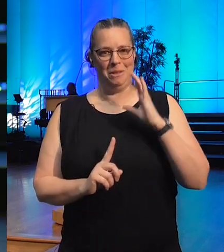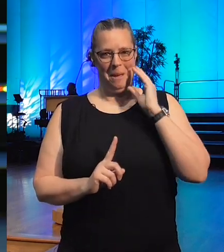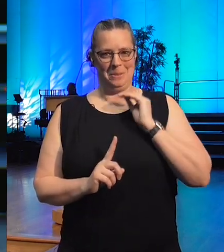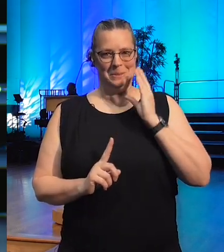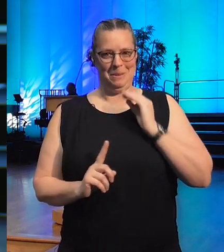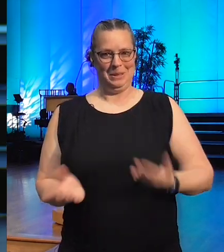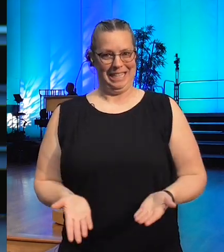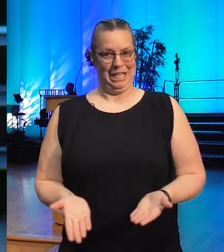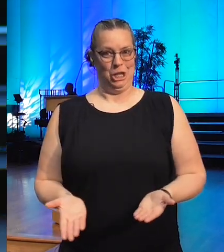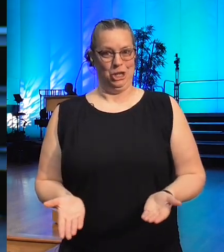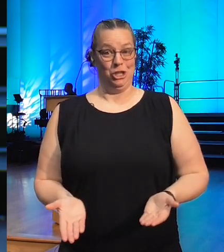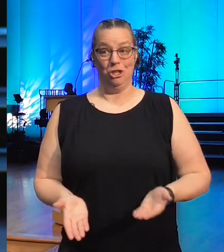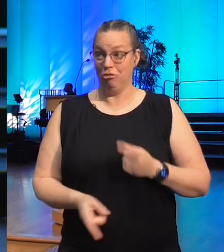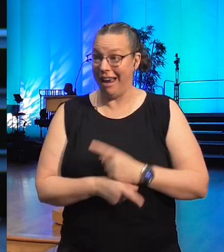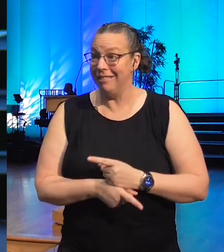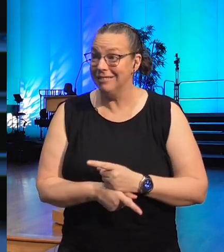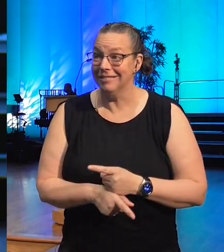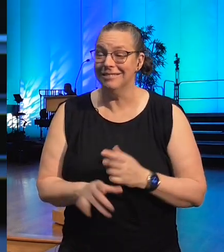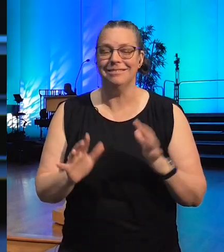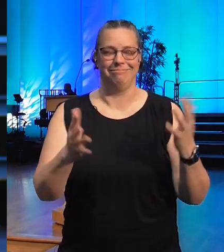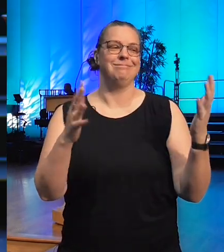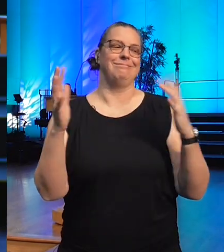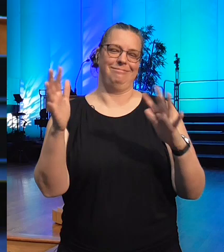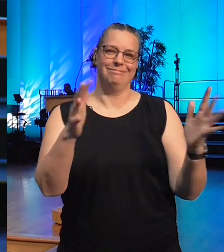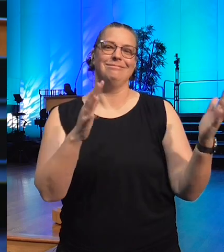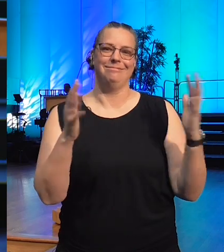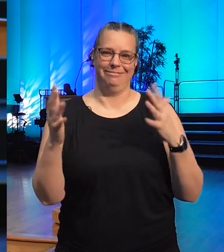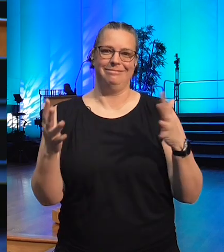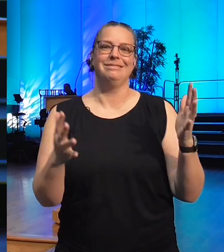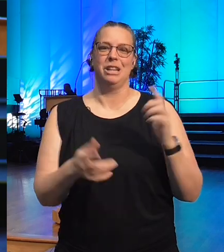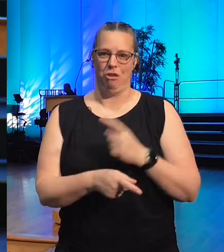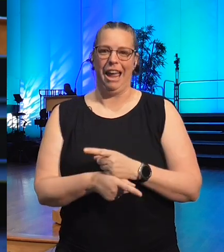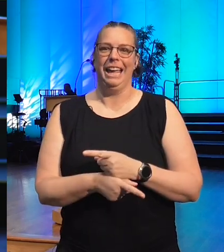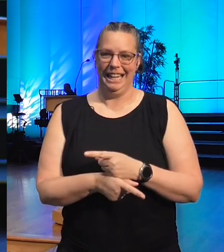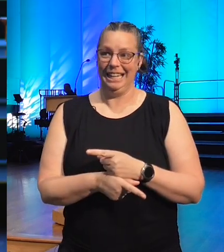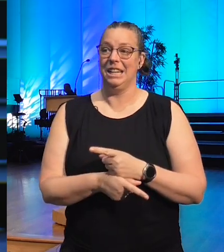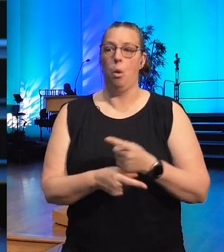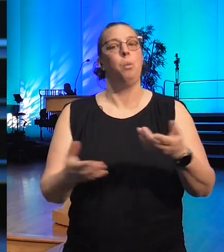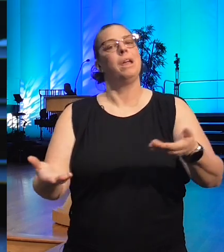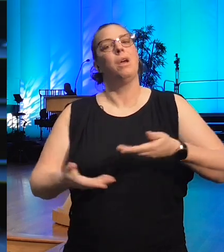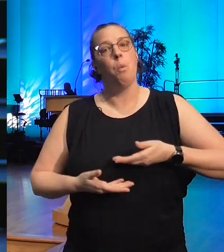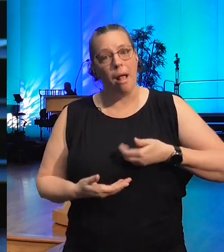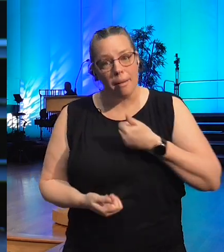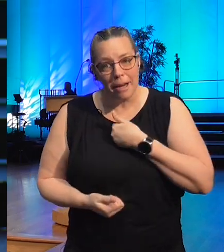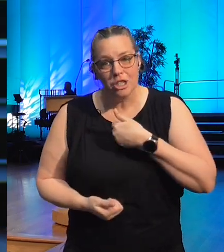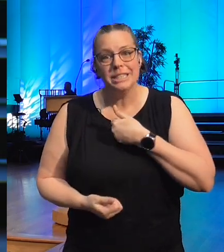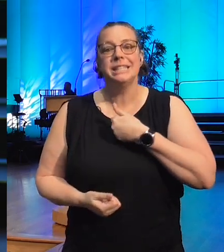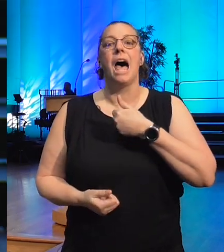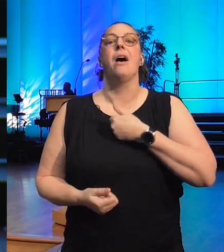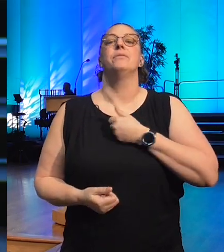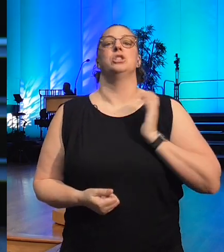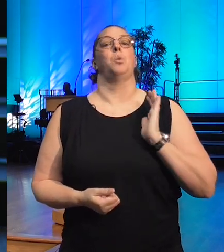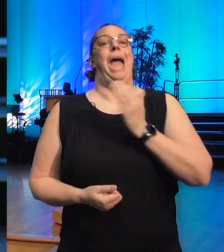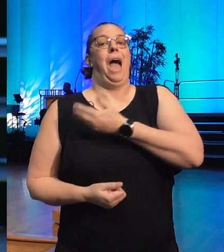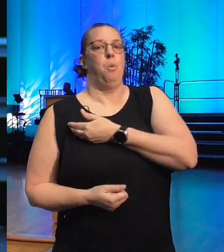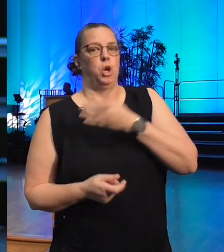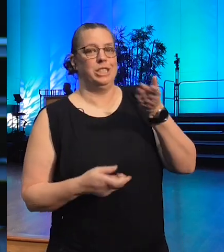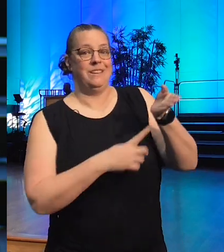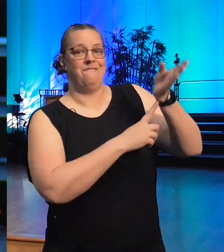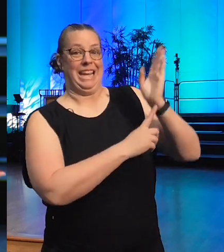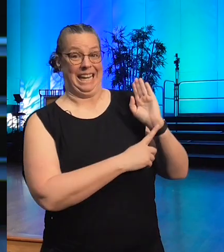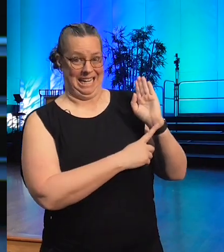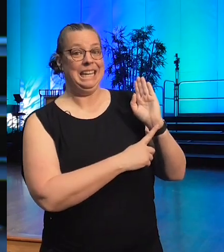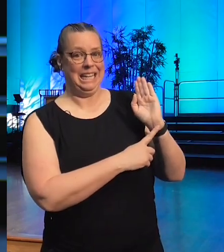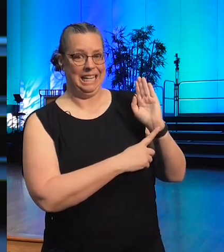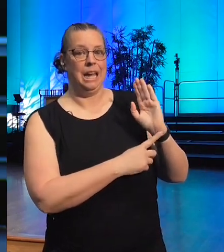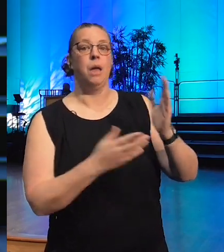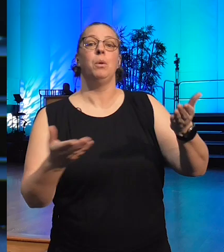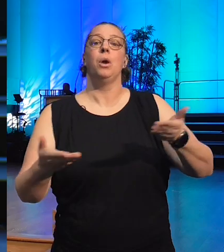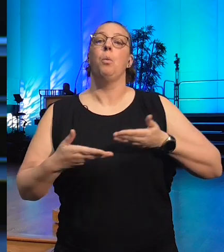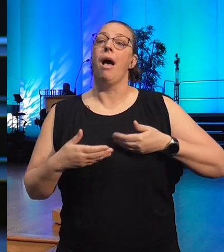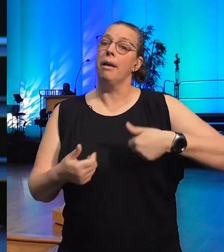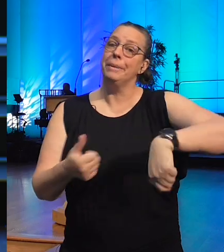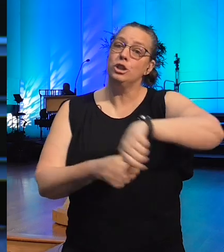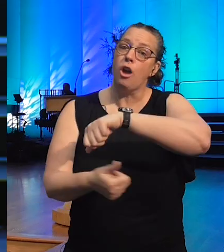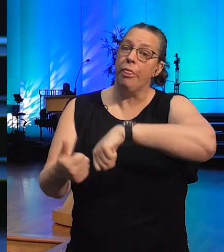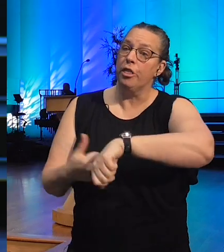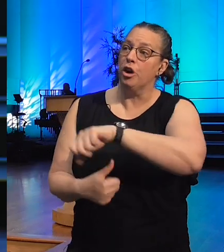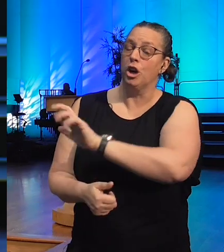there we can welcome ourselves into our Divinity we can welcome one another into their Divinity